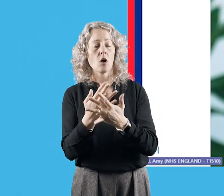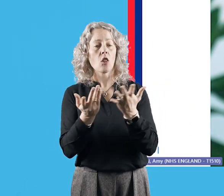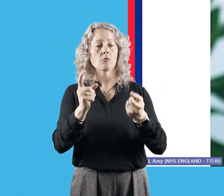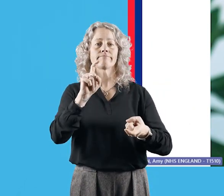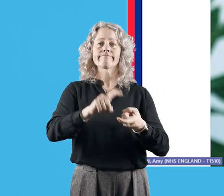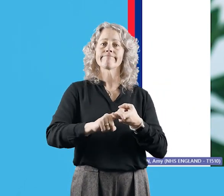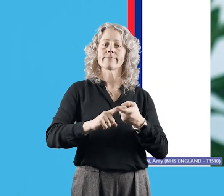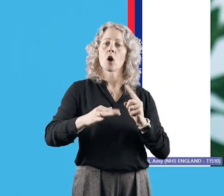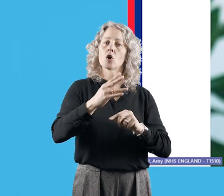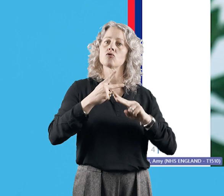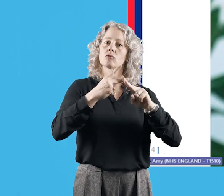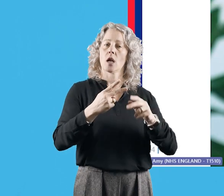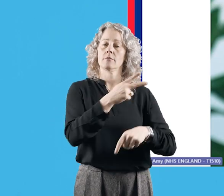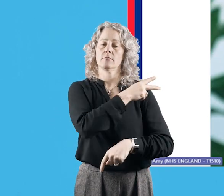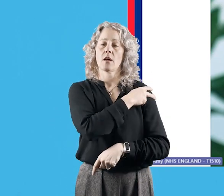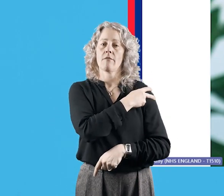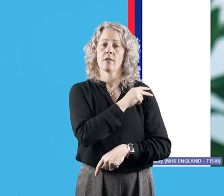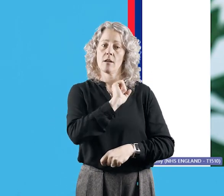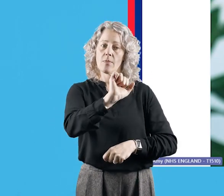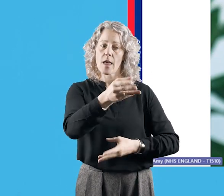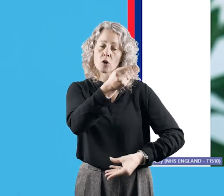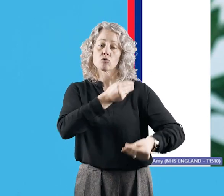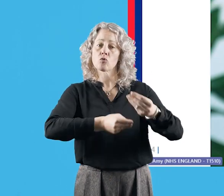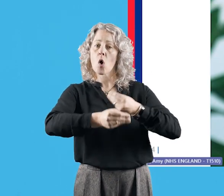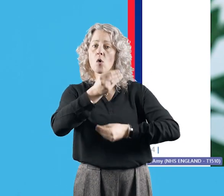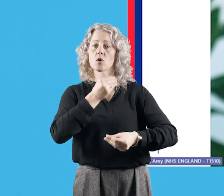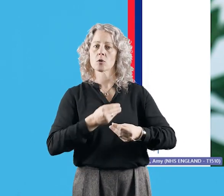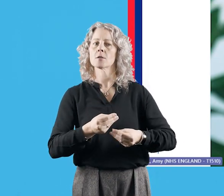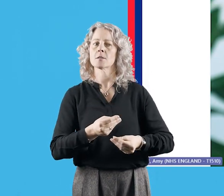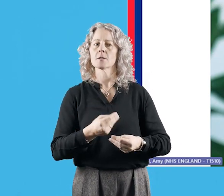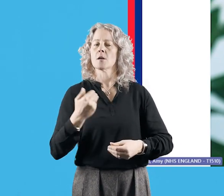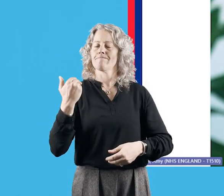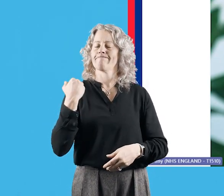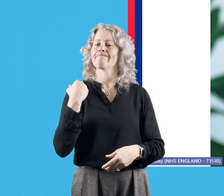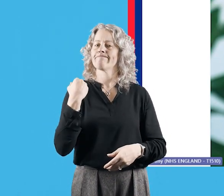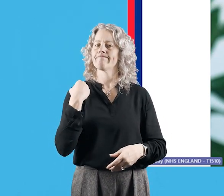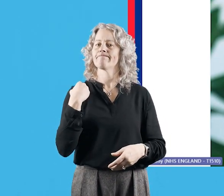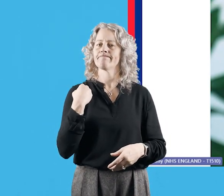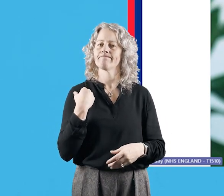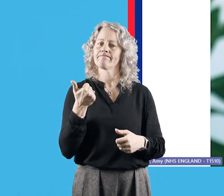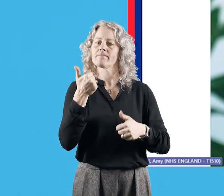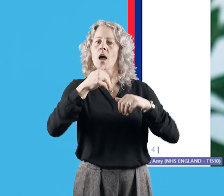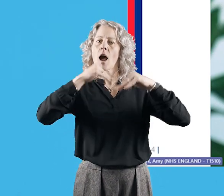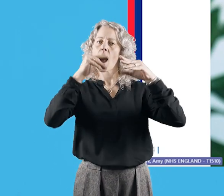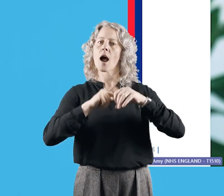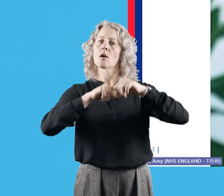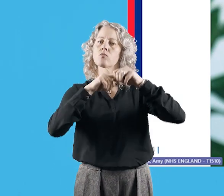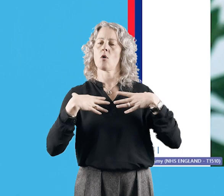social care staff. The stories they have shared are a valuable reminder of the need for high quality health and care for each